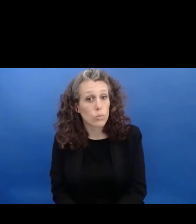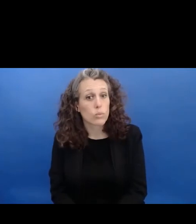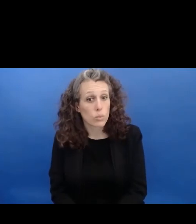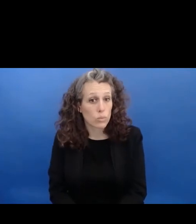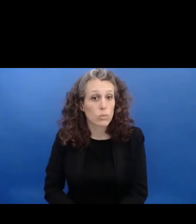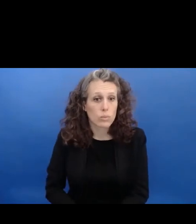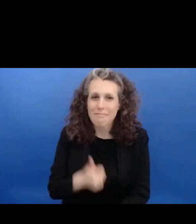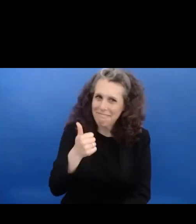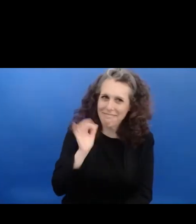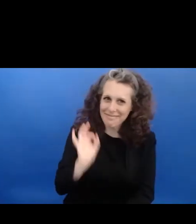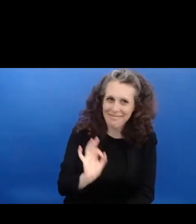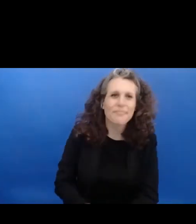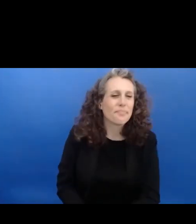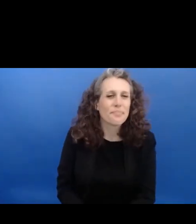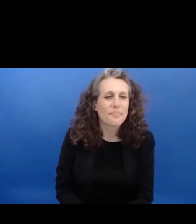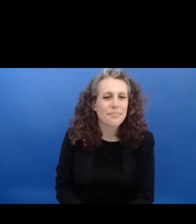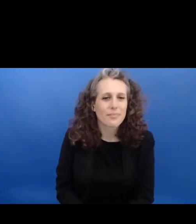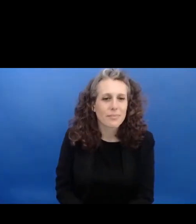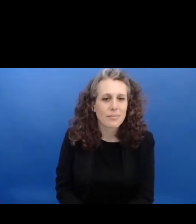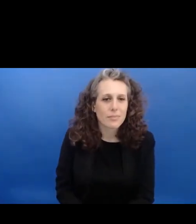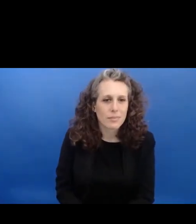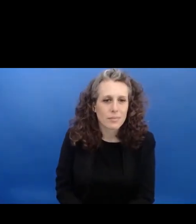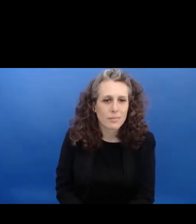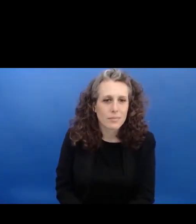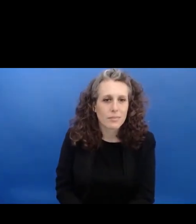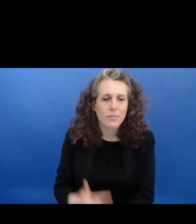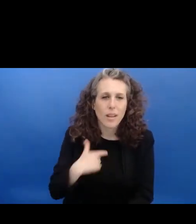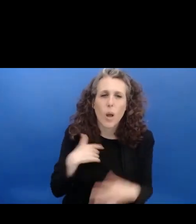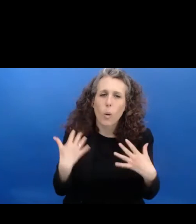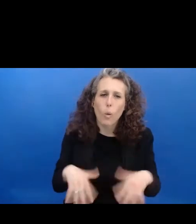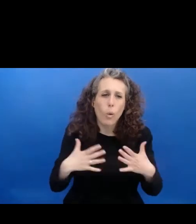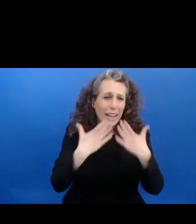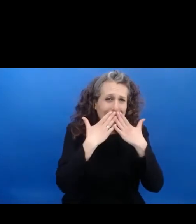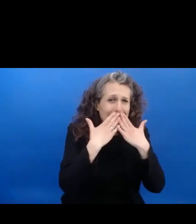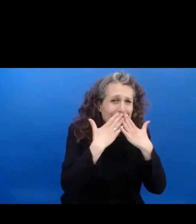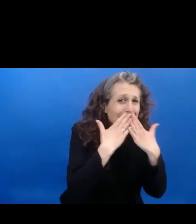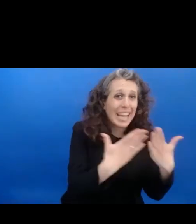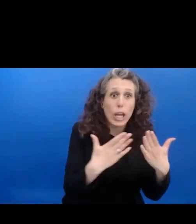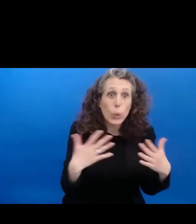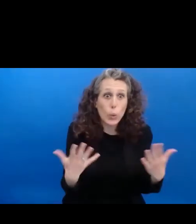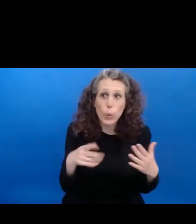thank you my hardest thanks to the organizers for giving me the opportunity to speak here